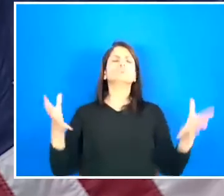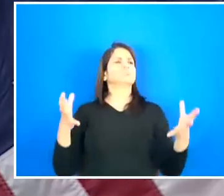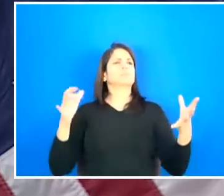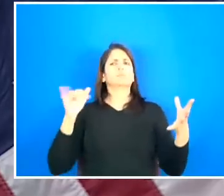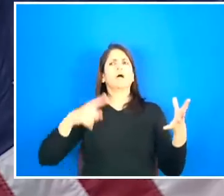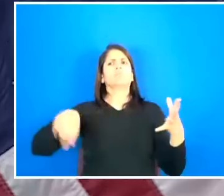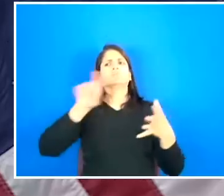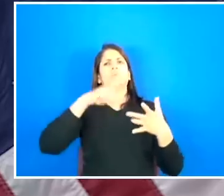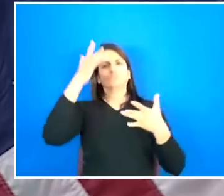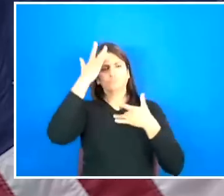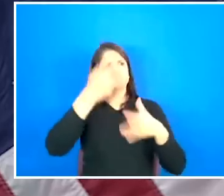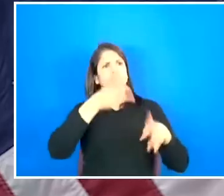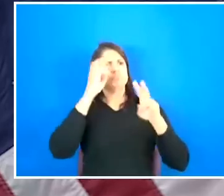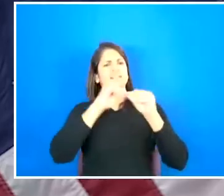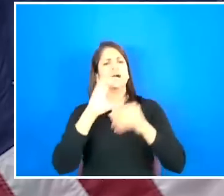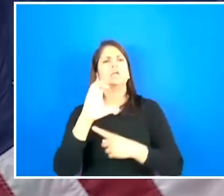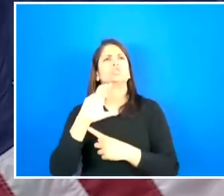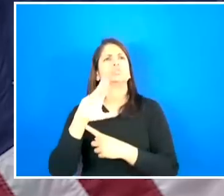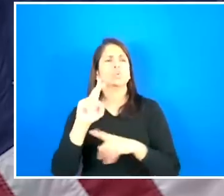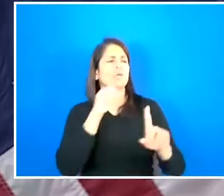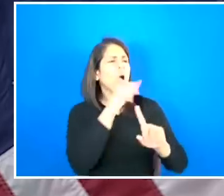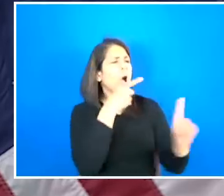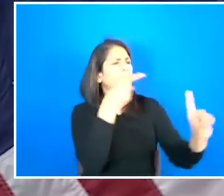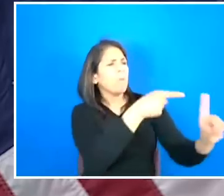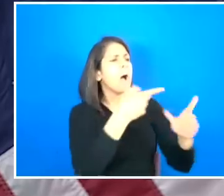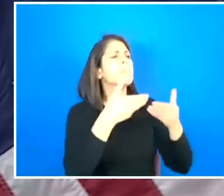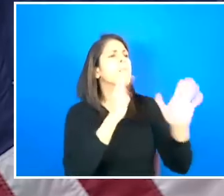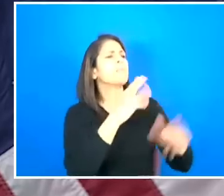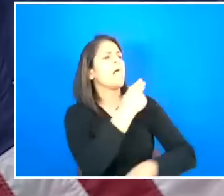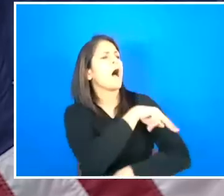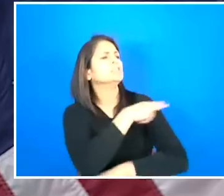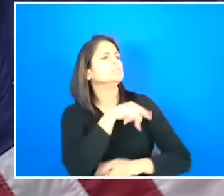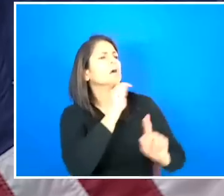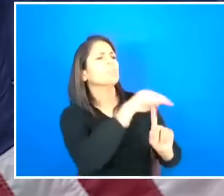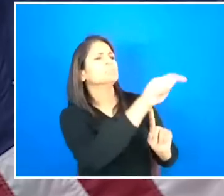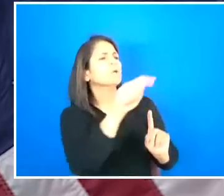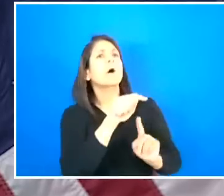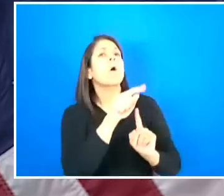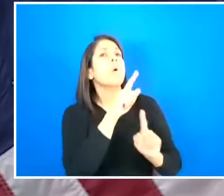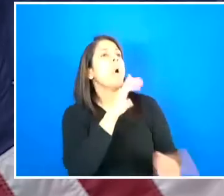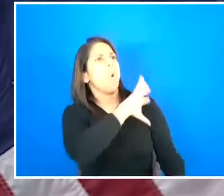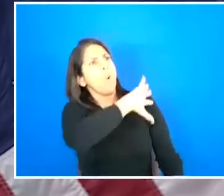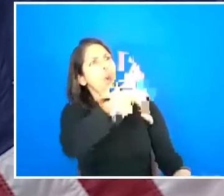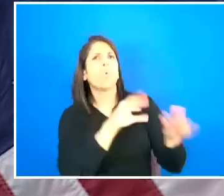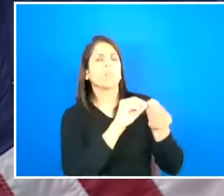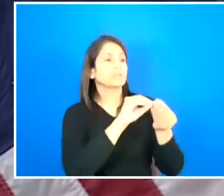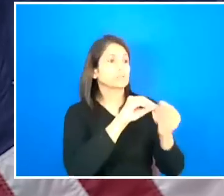DECIDEOW H WE'RE GOING TO APPROACH THE RESTART AND WHAT POINT, WHICH WAY. SO LONG AS WE